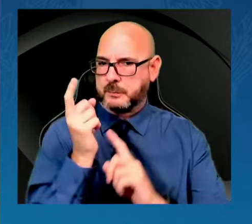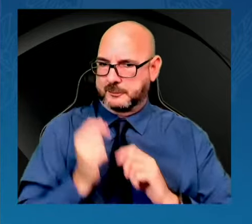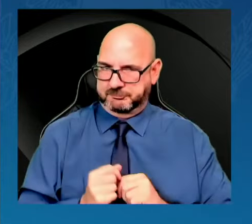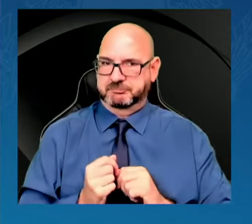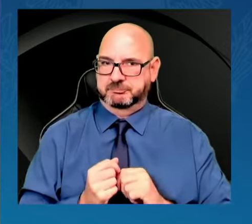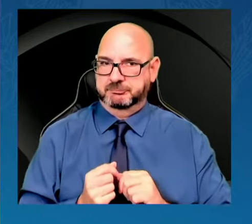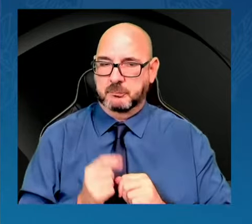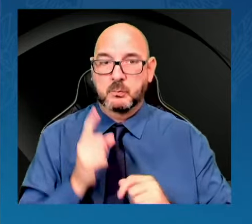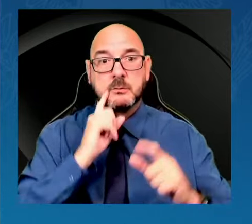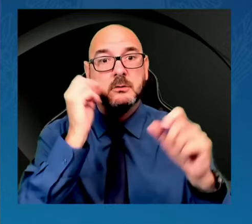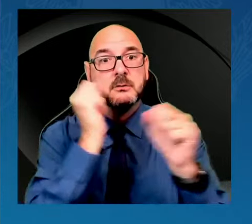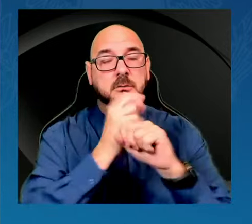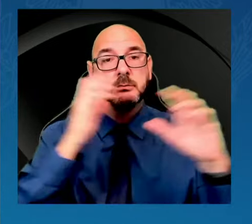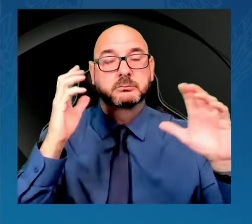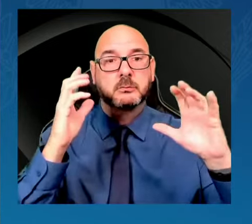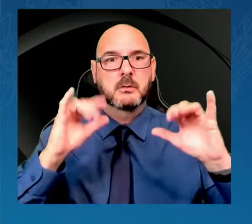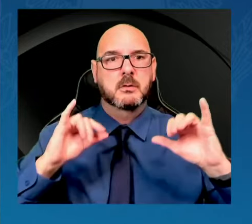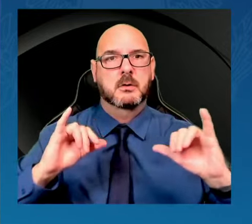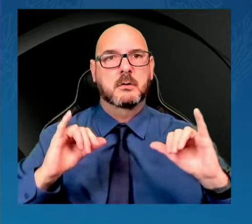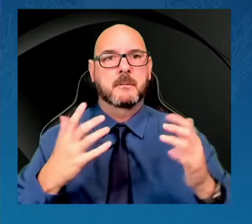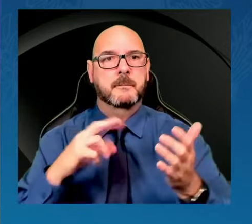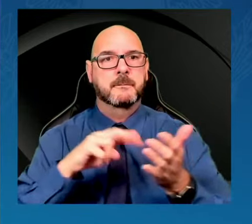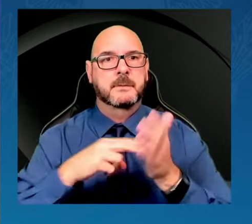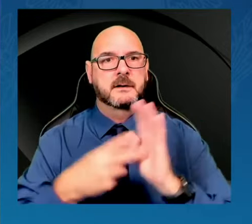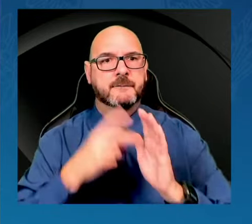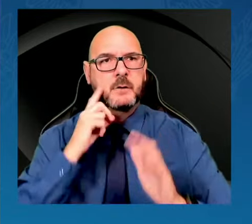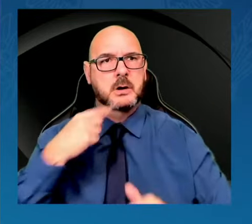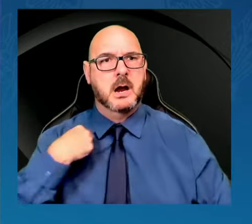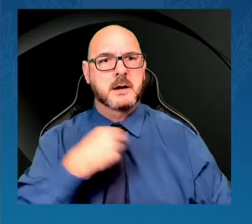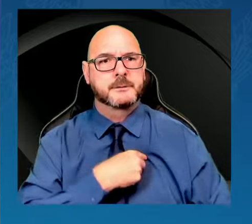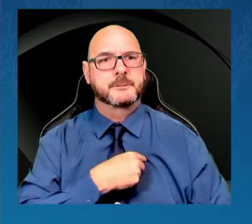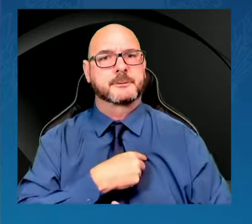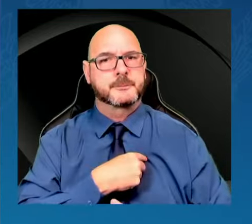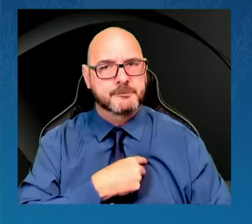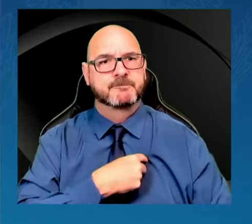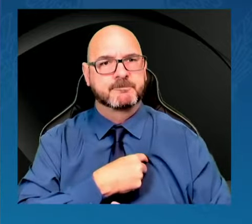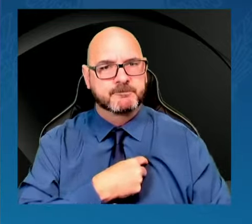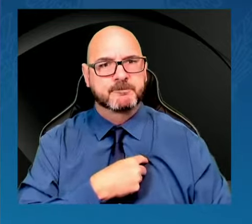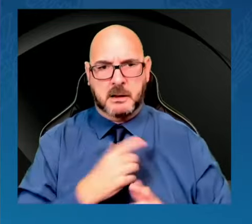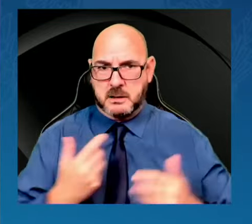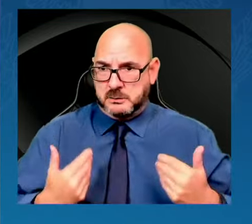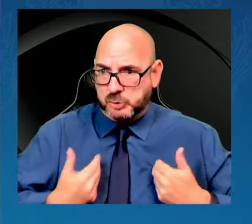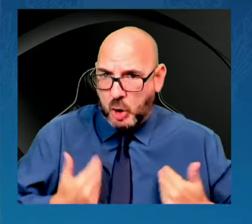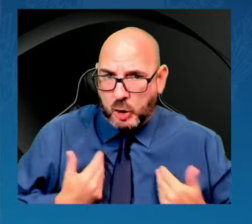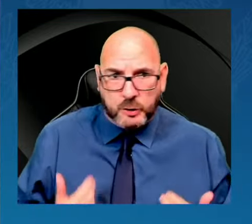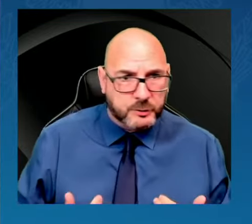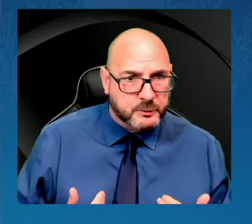of what it means for our youngest -- be it our children, our young leaders -- if you are in high school, in college;